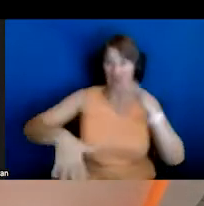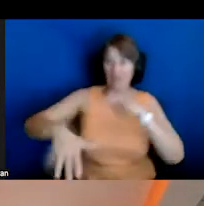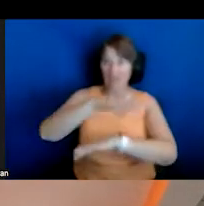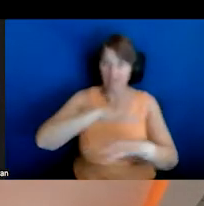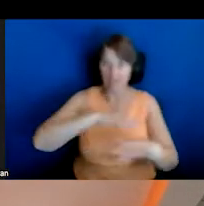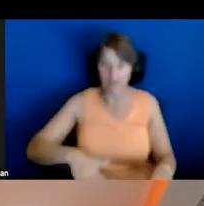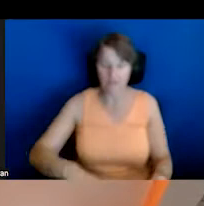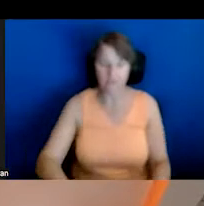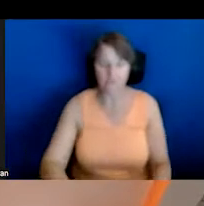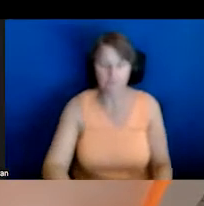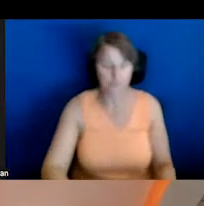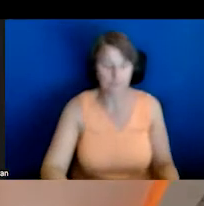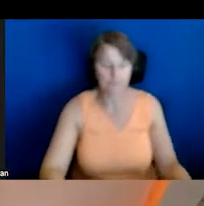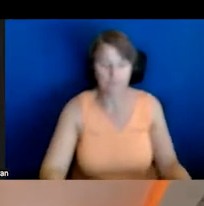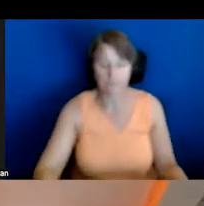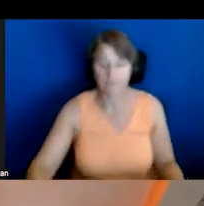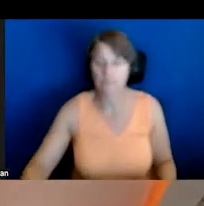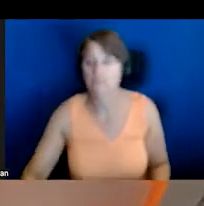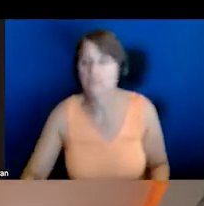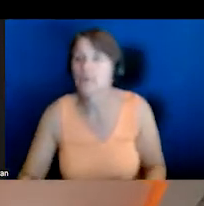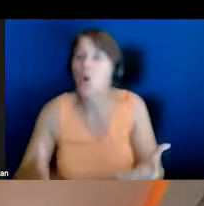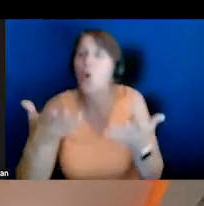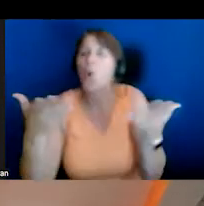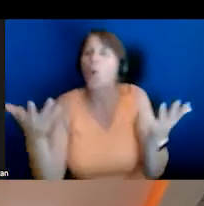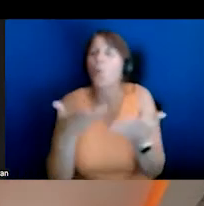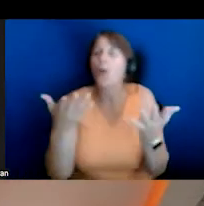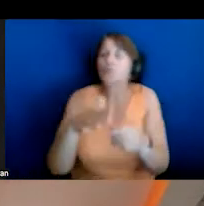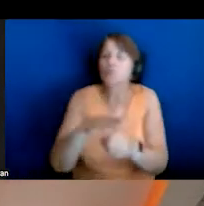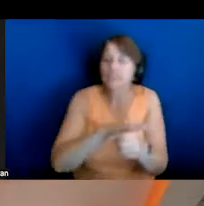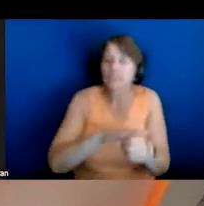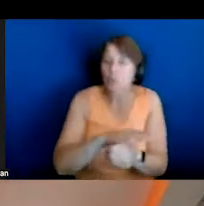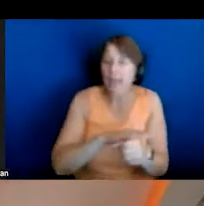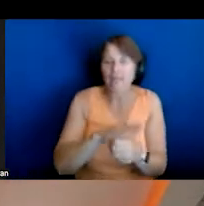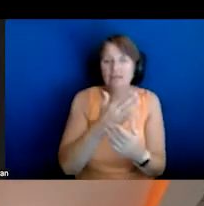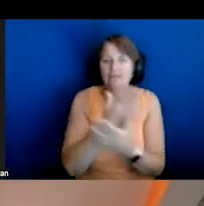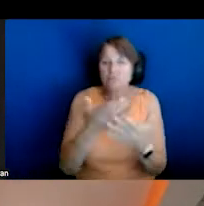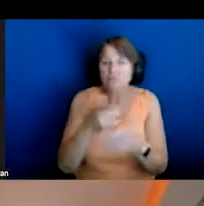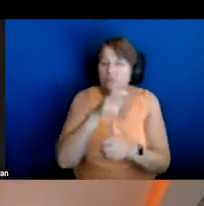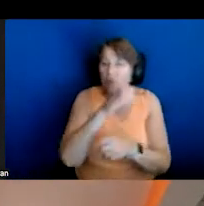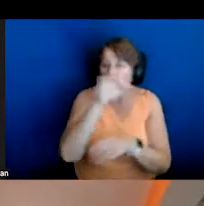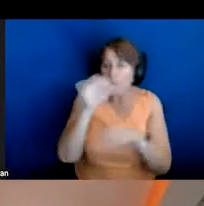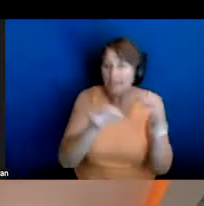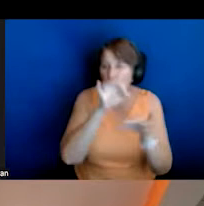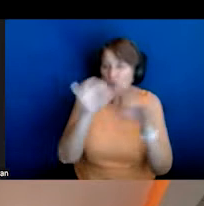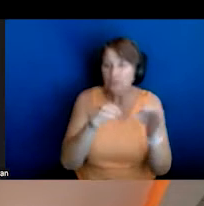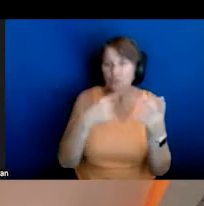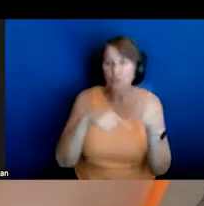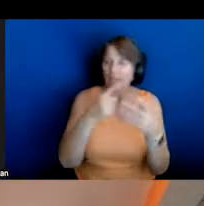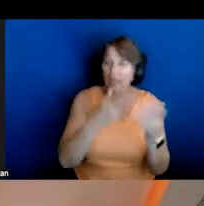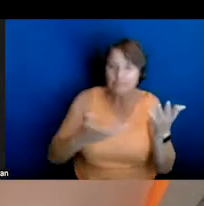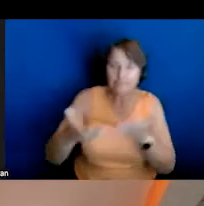And for us, it was like how to where do you situate yourself here? There's tonnes of questions we can talk about in Q&A, like how do you come to a place?